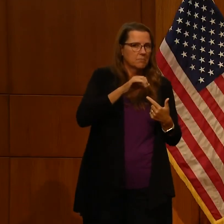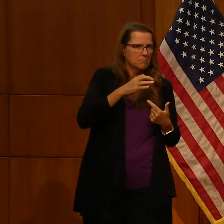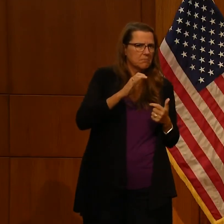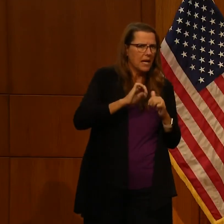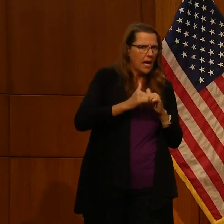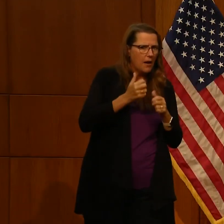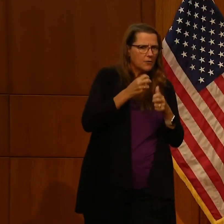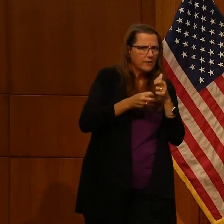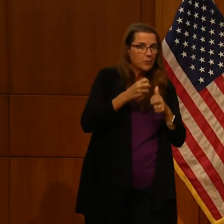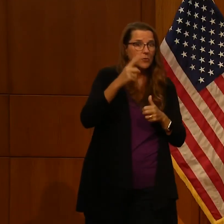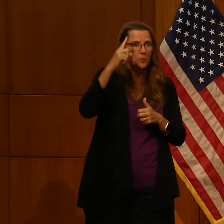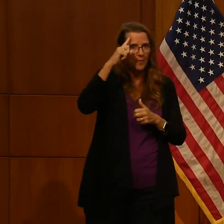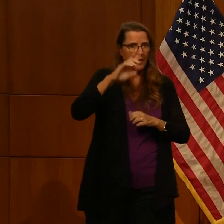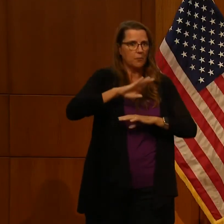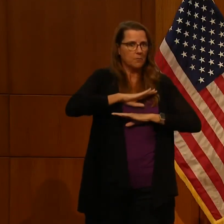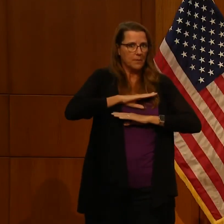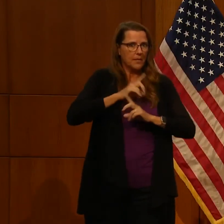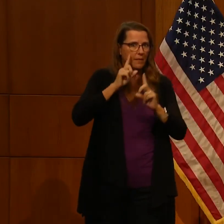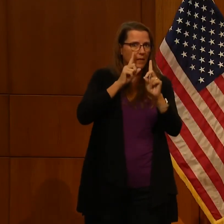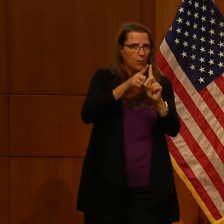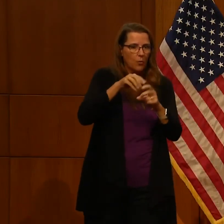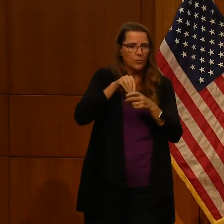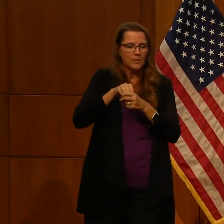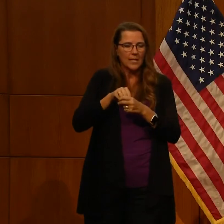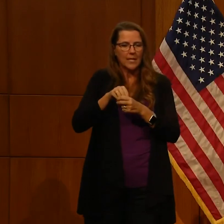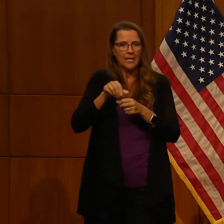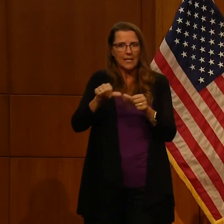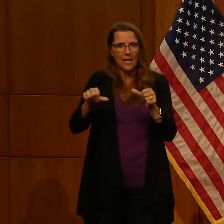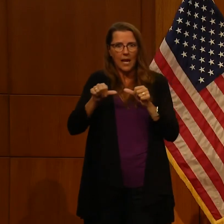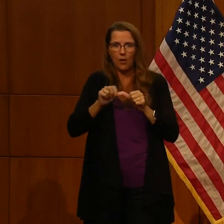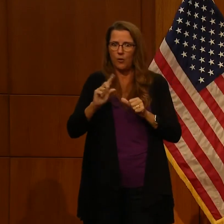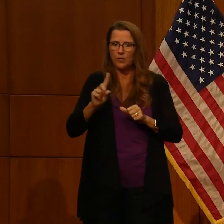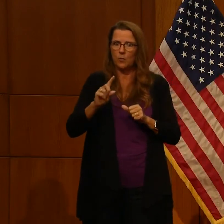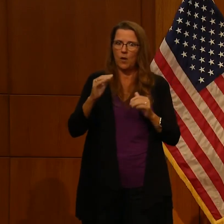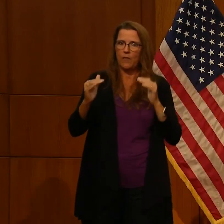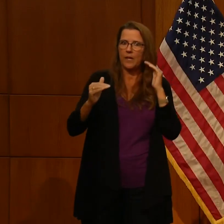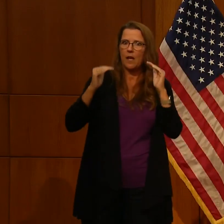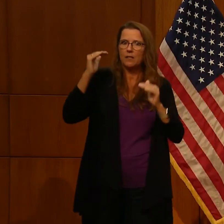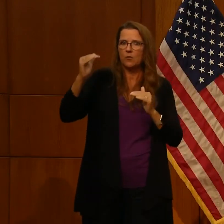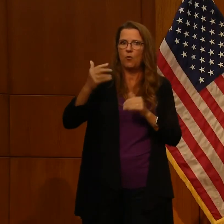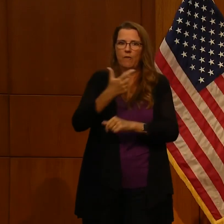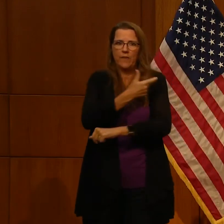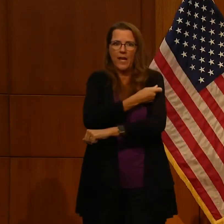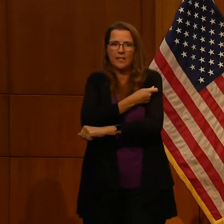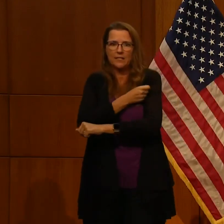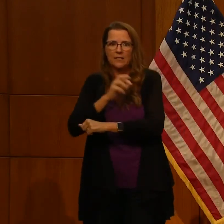SEE, VACCINATED AND IF SO, HOW DIFFICULT DO YOU THINK THAT'S GOING TO BE ABLE TO MEET THOSE